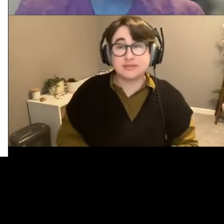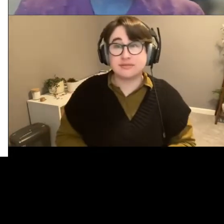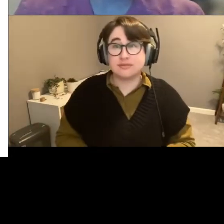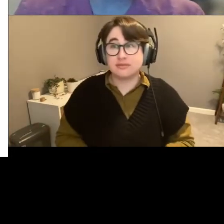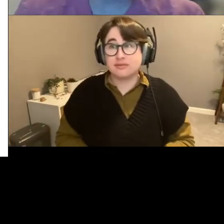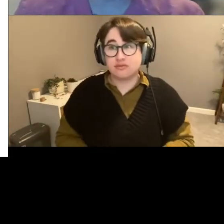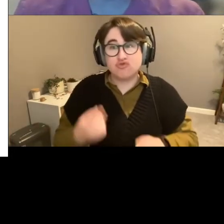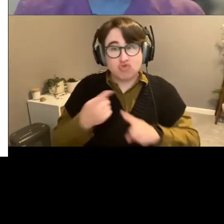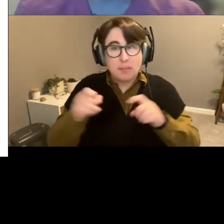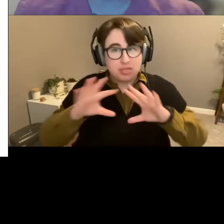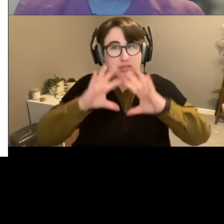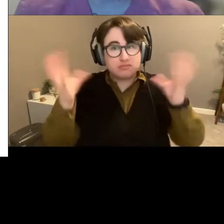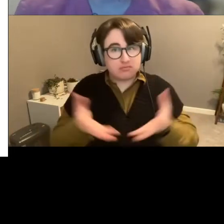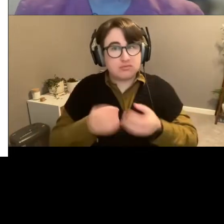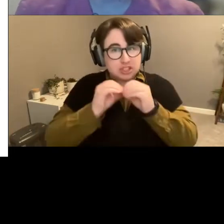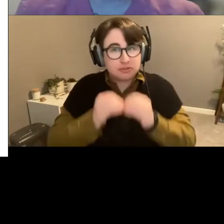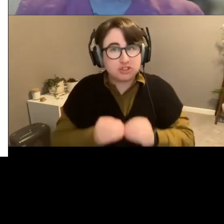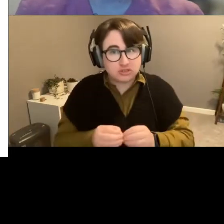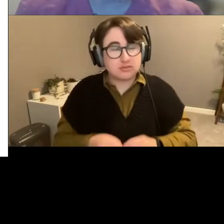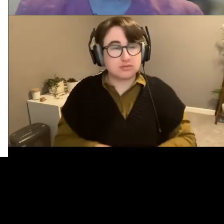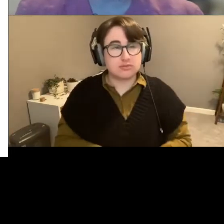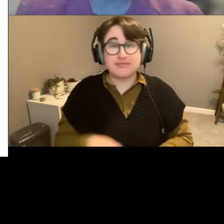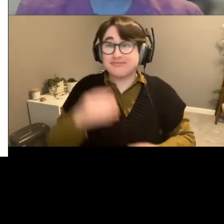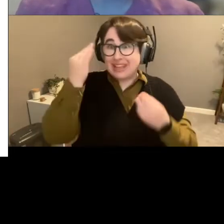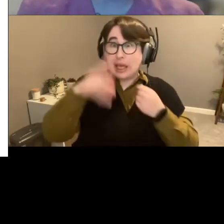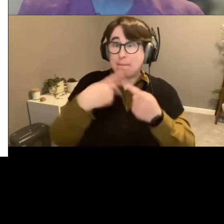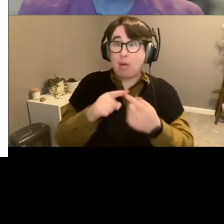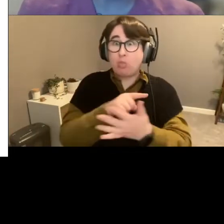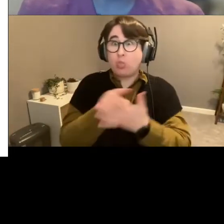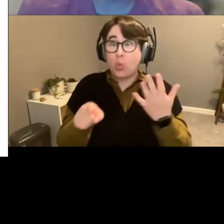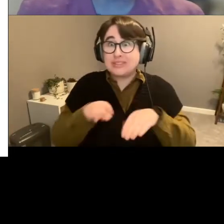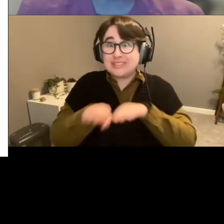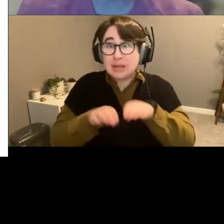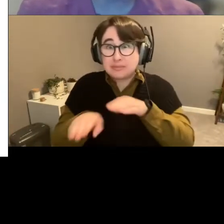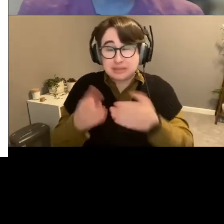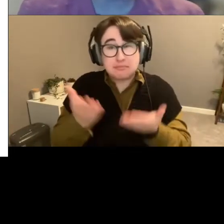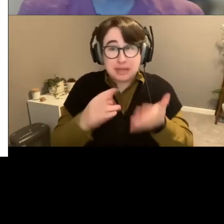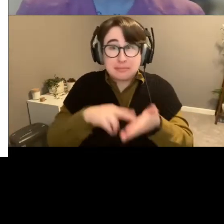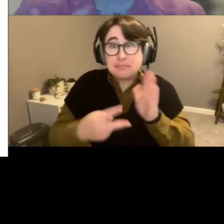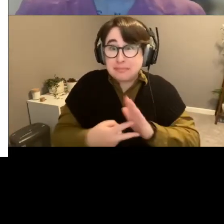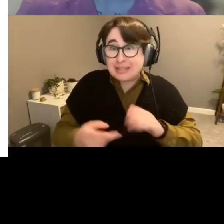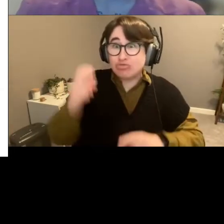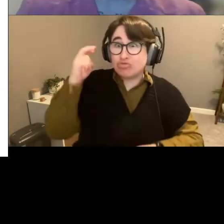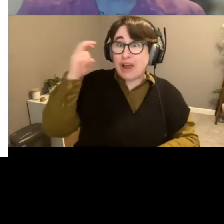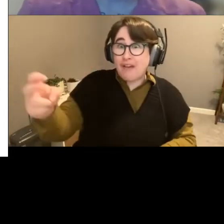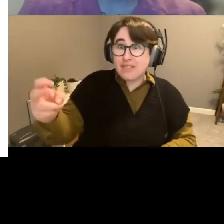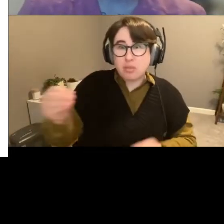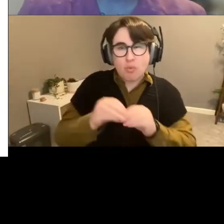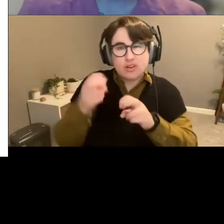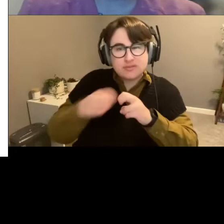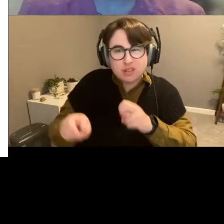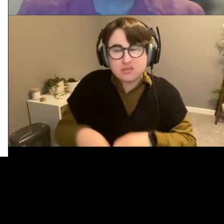and thinking about these steps, that can make traveling more difficult, accessing care more difficult,